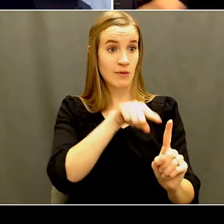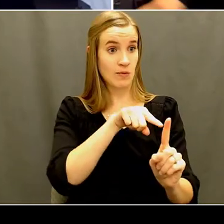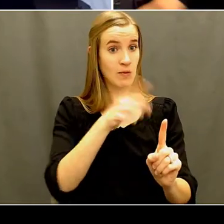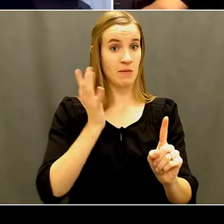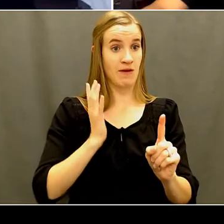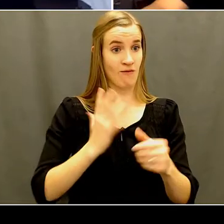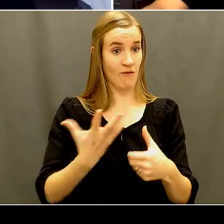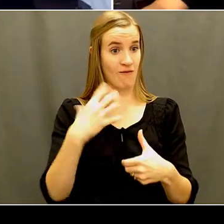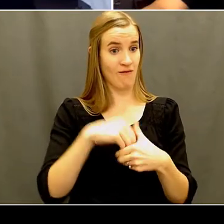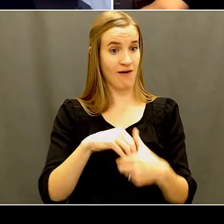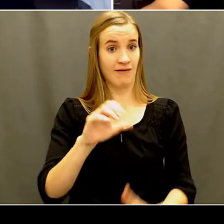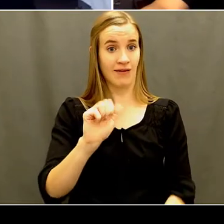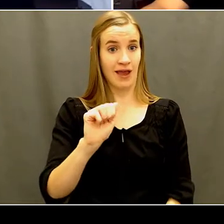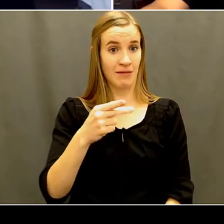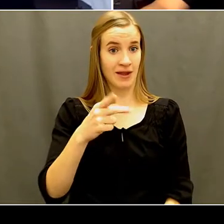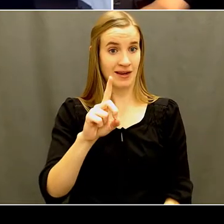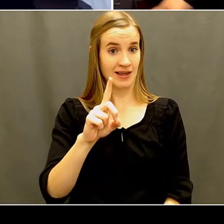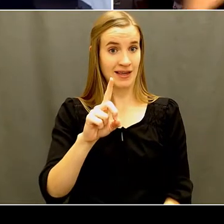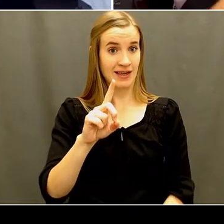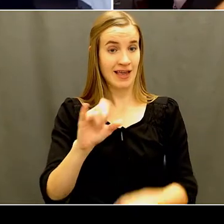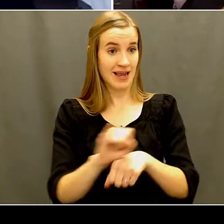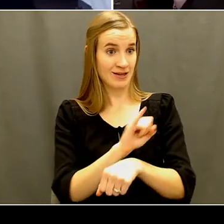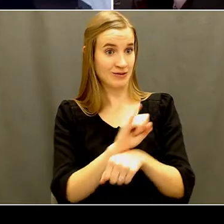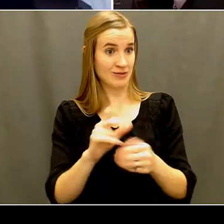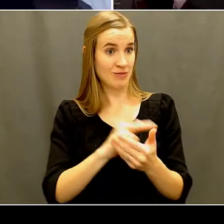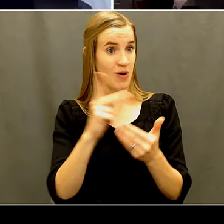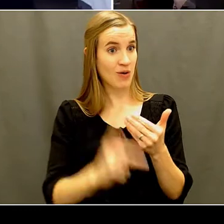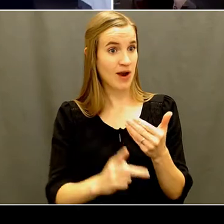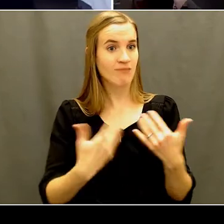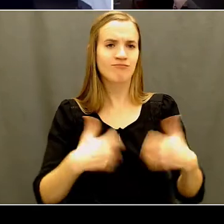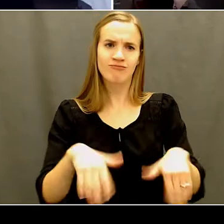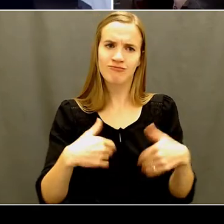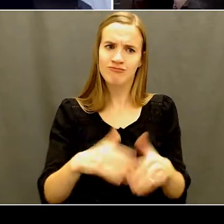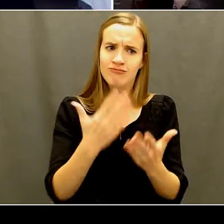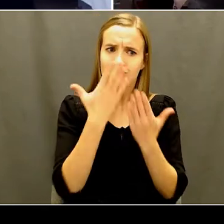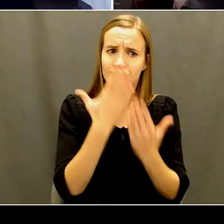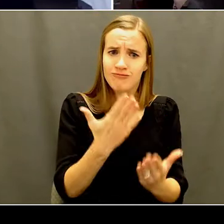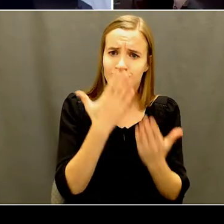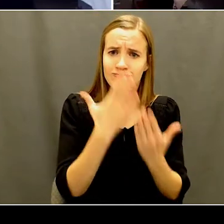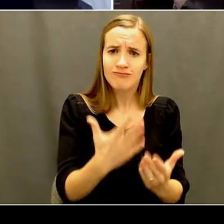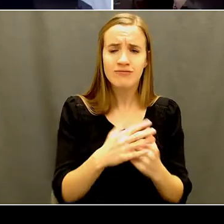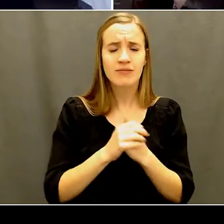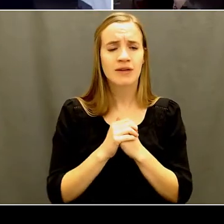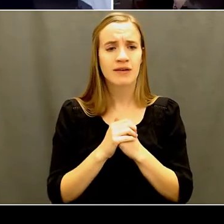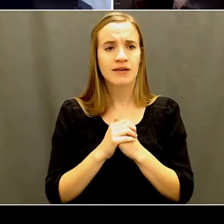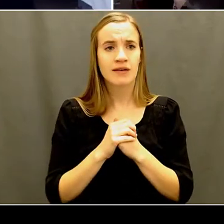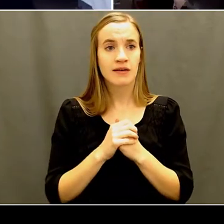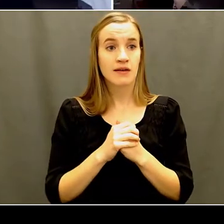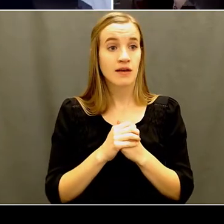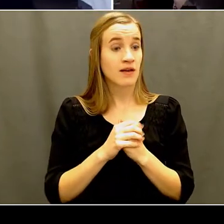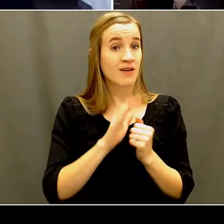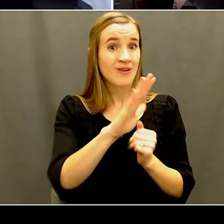participate in a paid internship program. Um, you bring such passion and